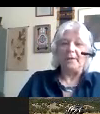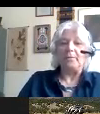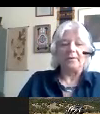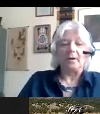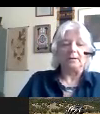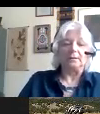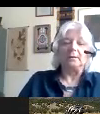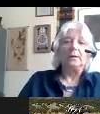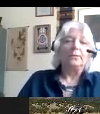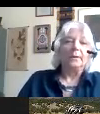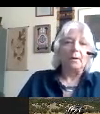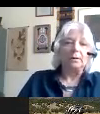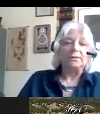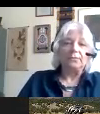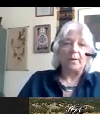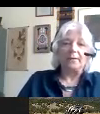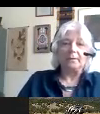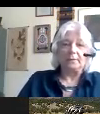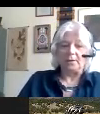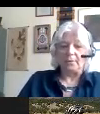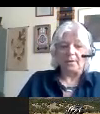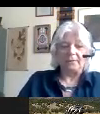people of color, regardless of whatever